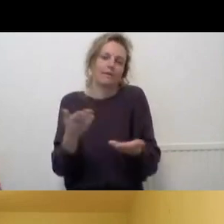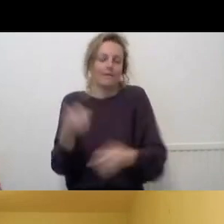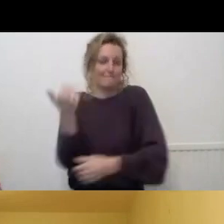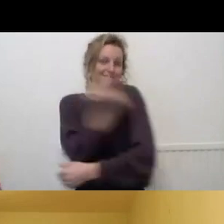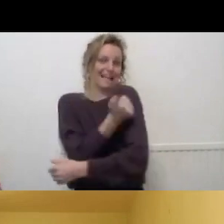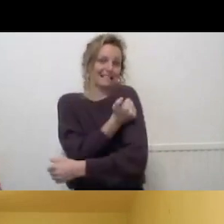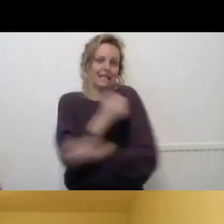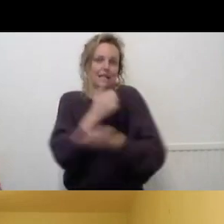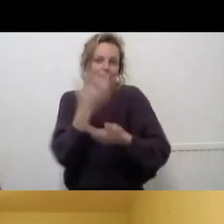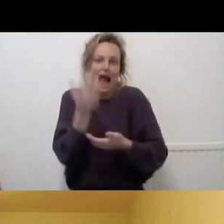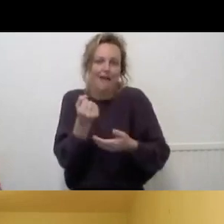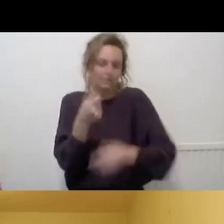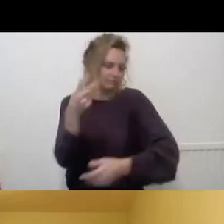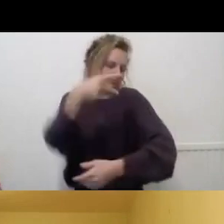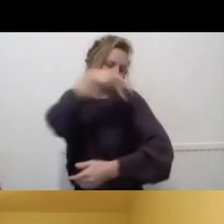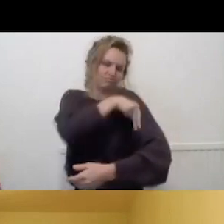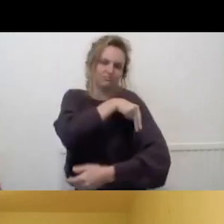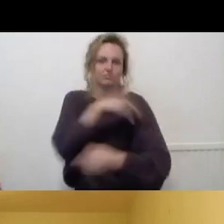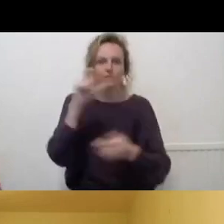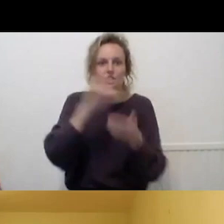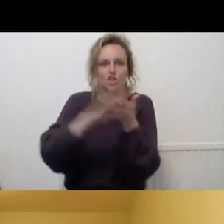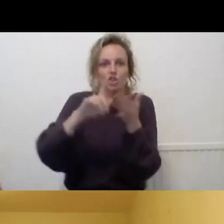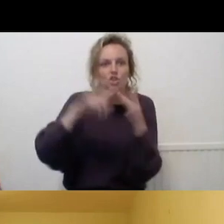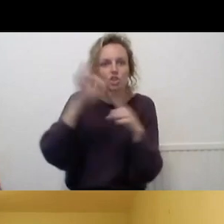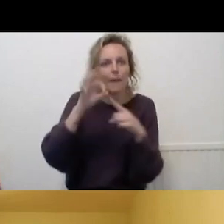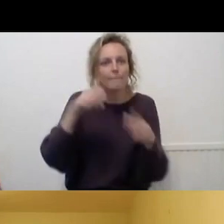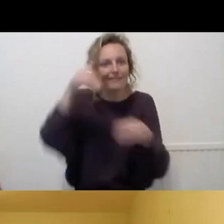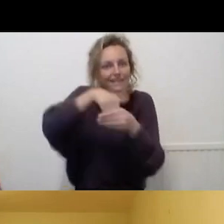The vaccines do not contain animal products or cells from aborted fetuses.